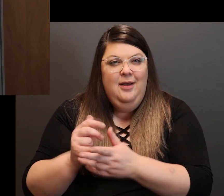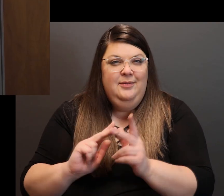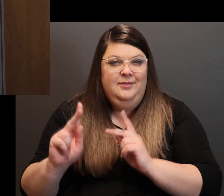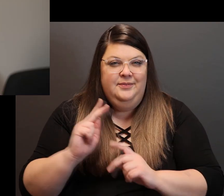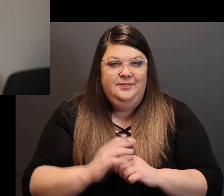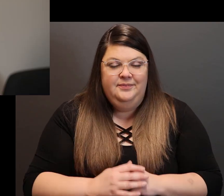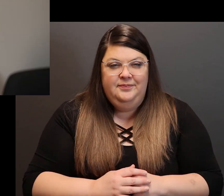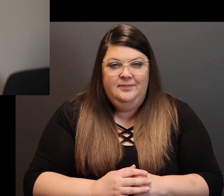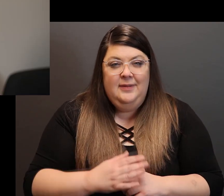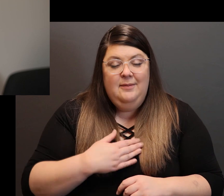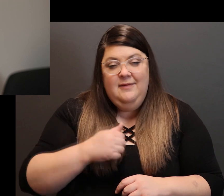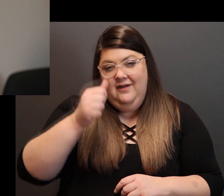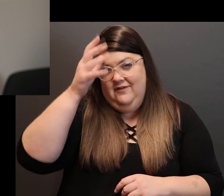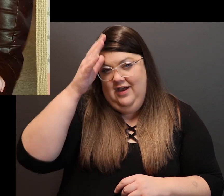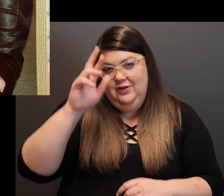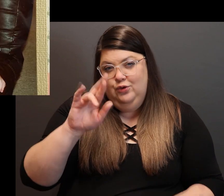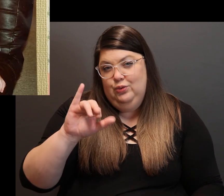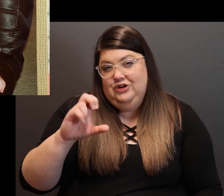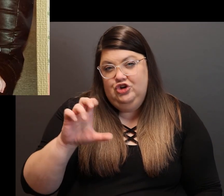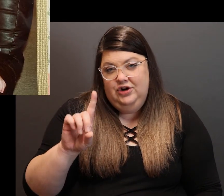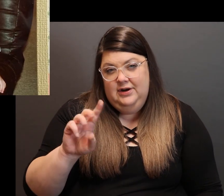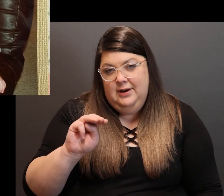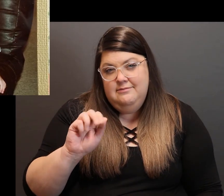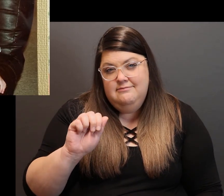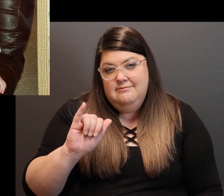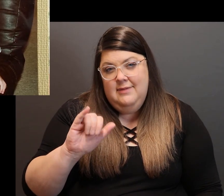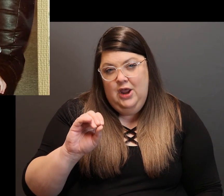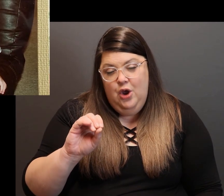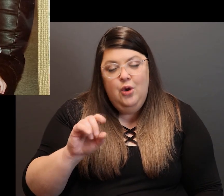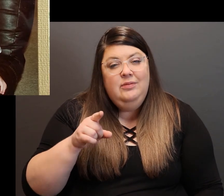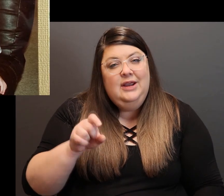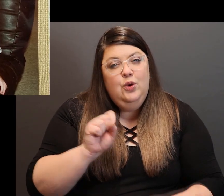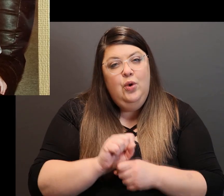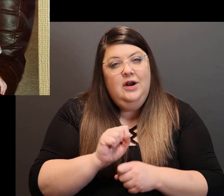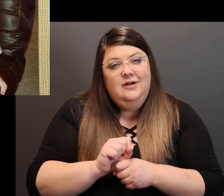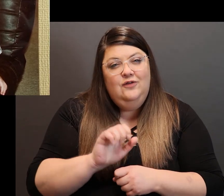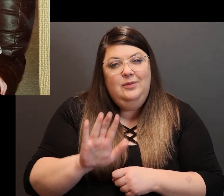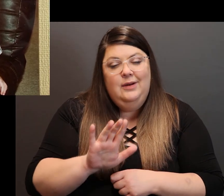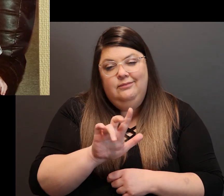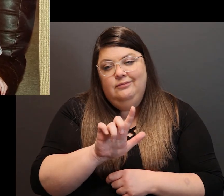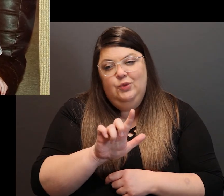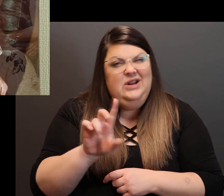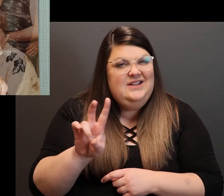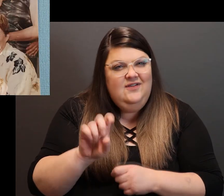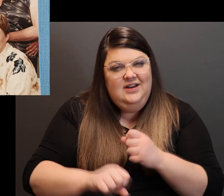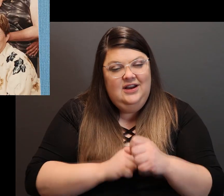My father's Richard Maio, and he worked here for, oh, 27 years and started